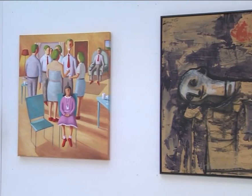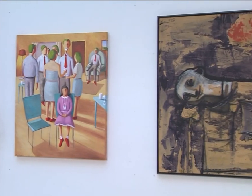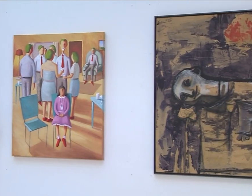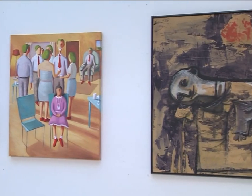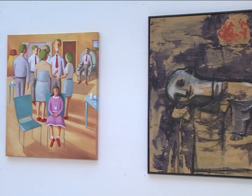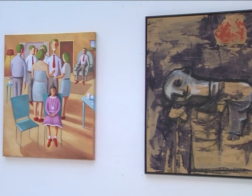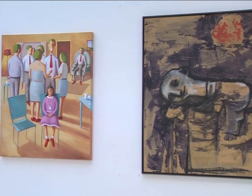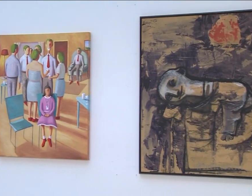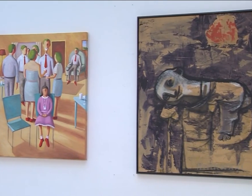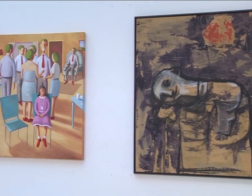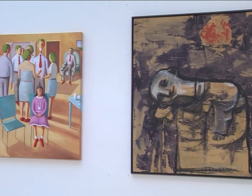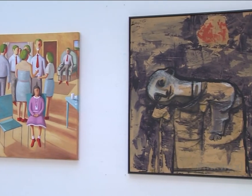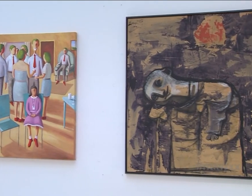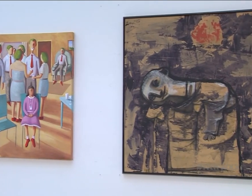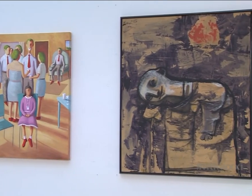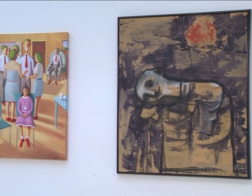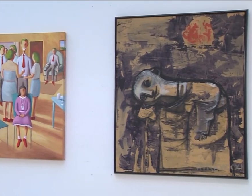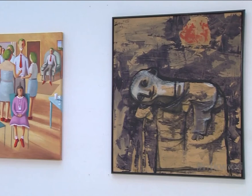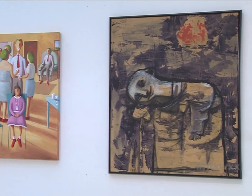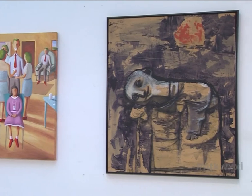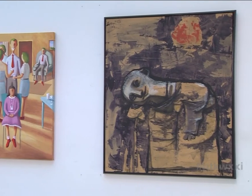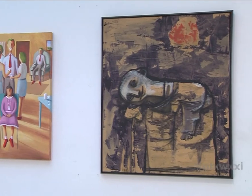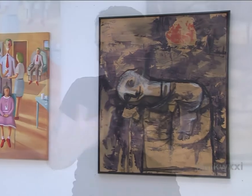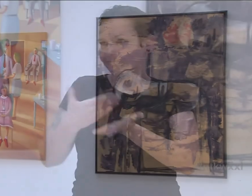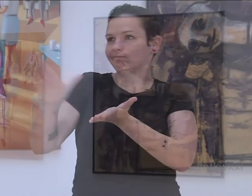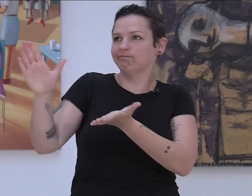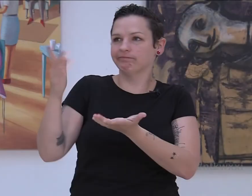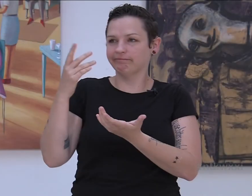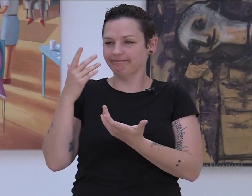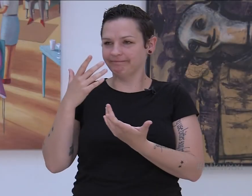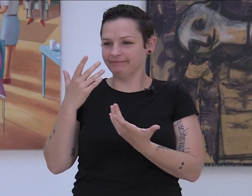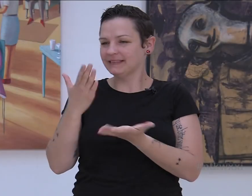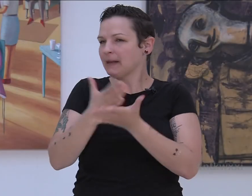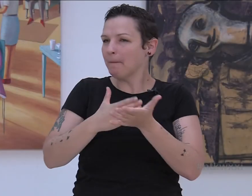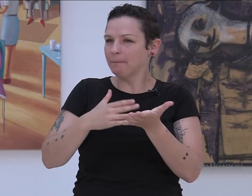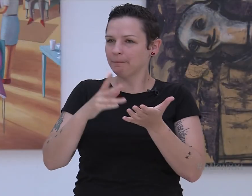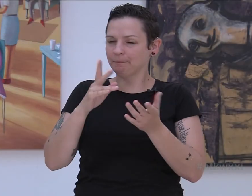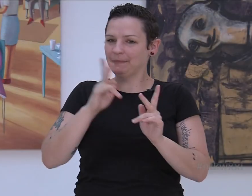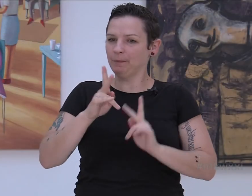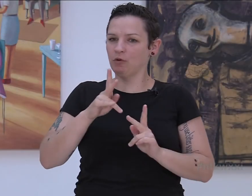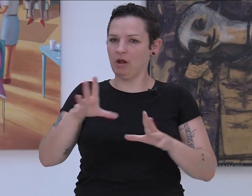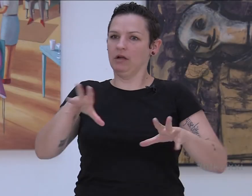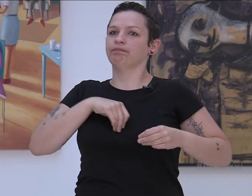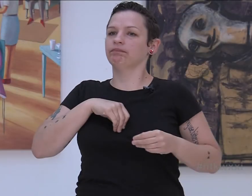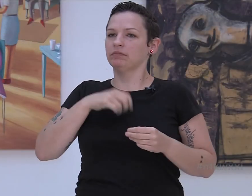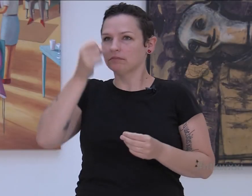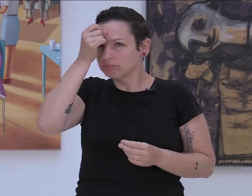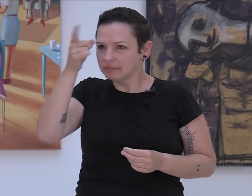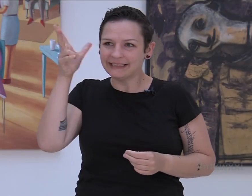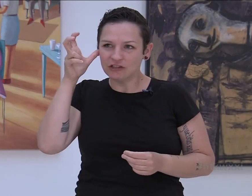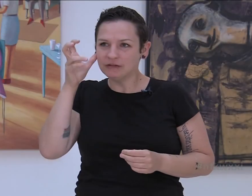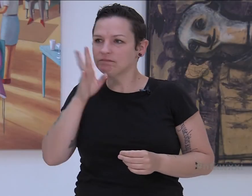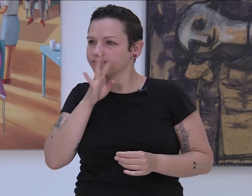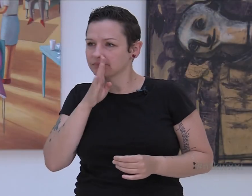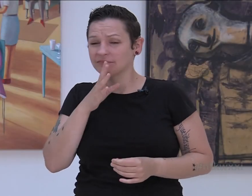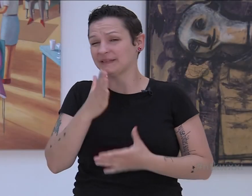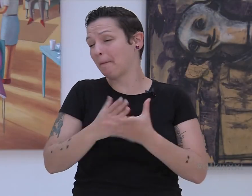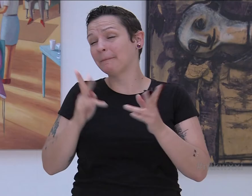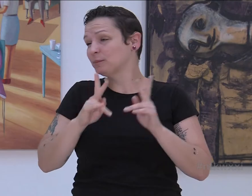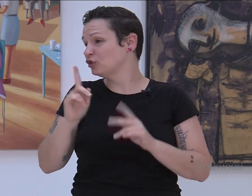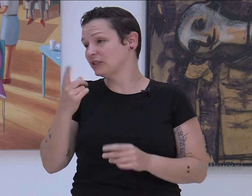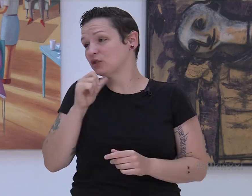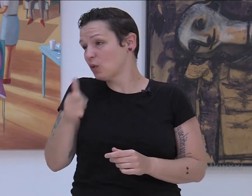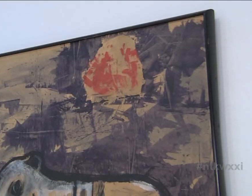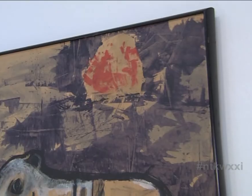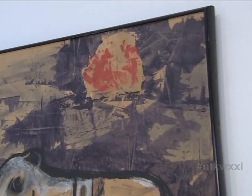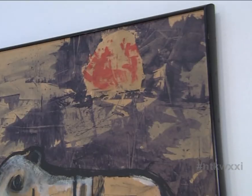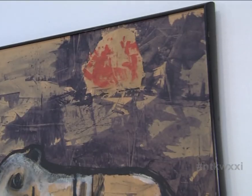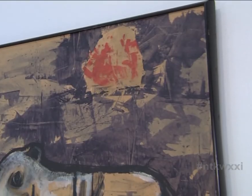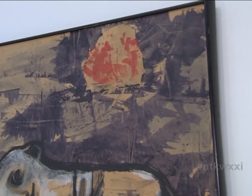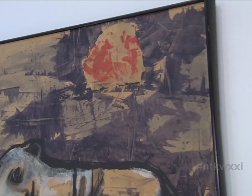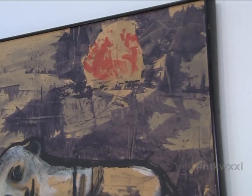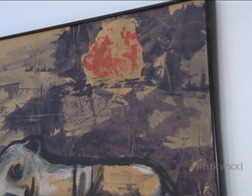ARTISTS USE SPECIFIC COLORS TO SHOW PRIDE.